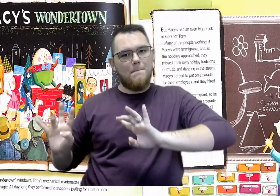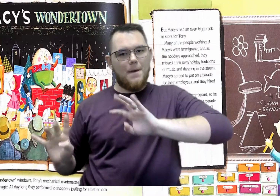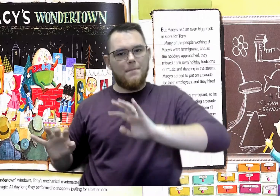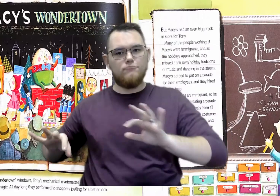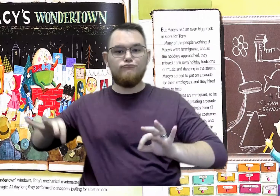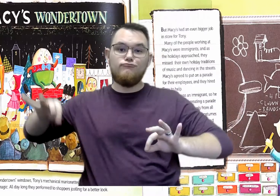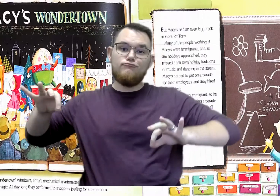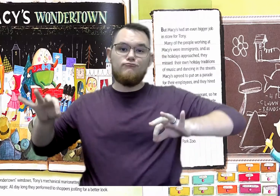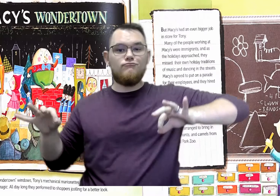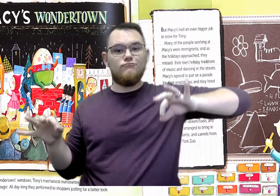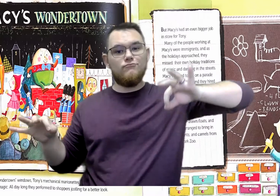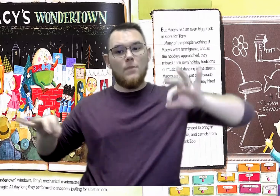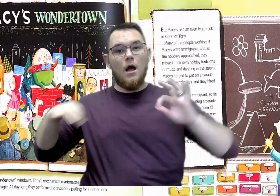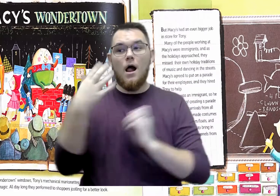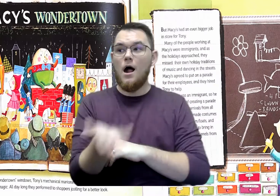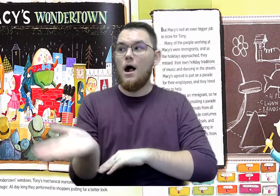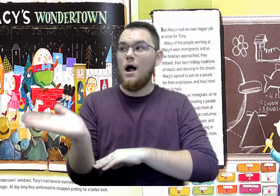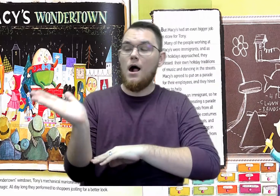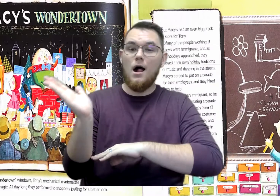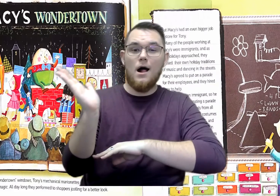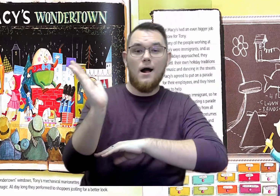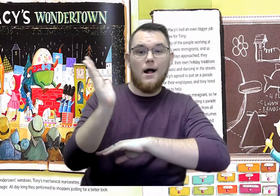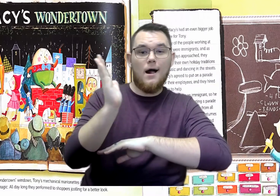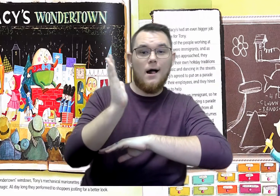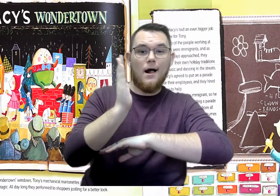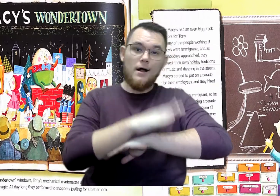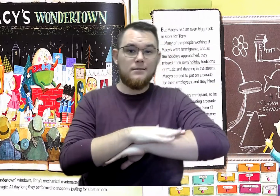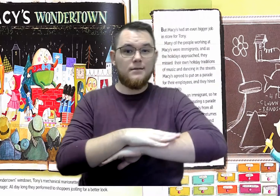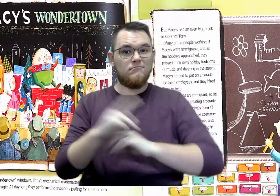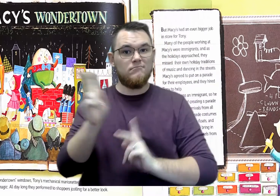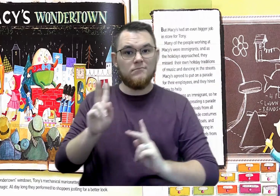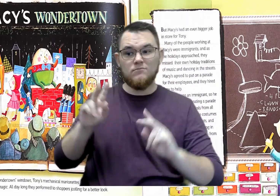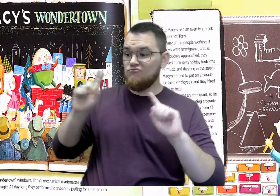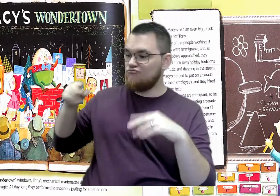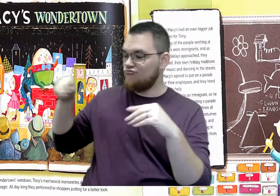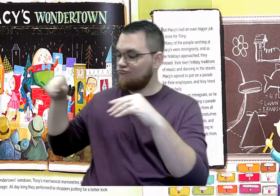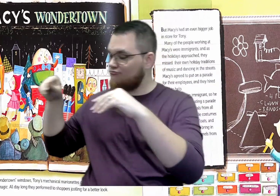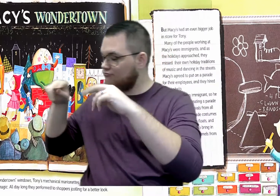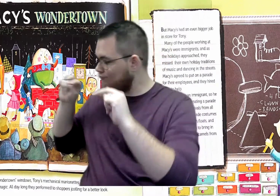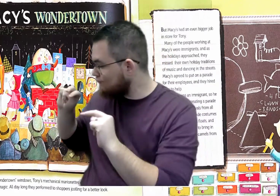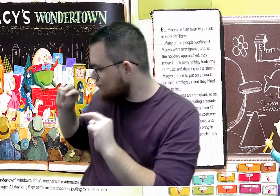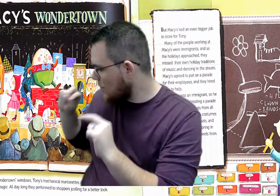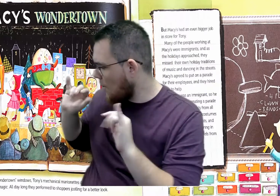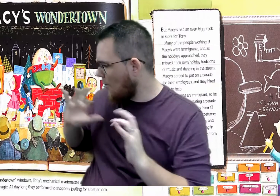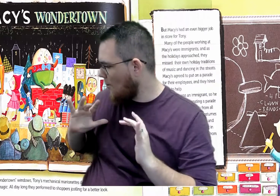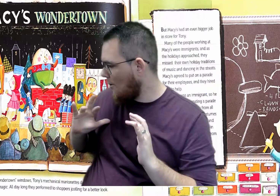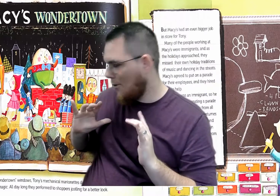All day long they performed to shoppers jostling for a better look.